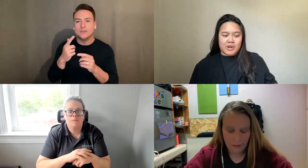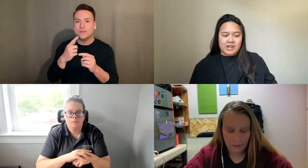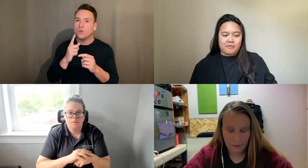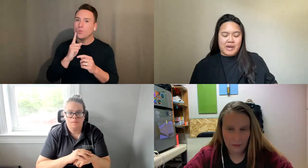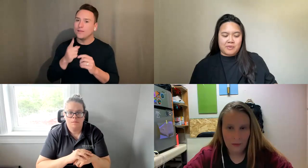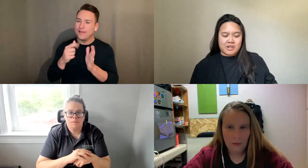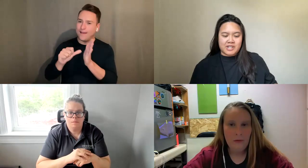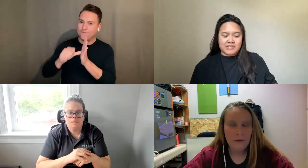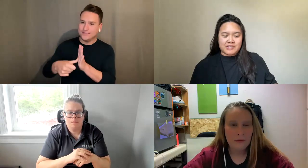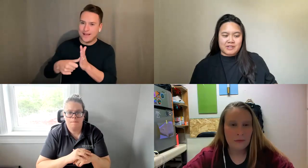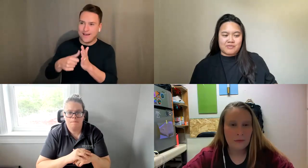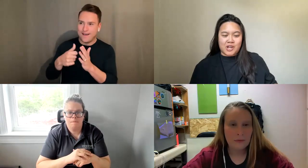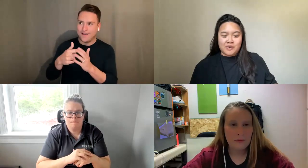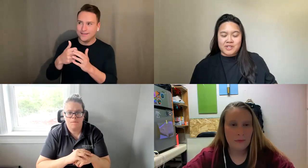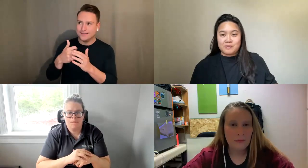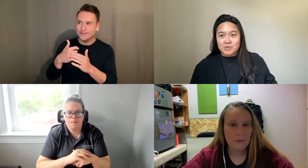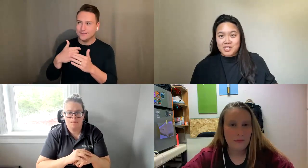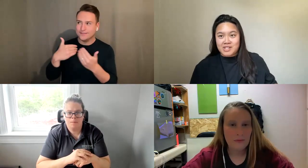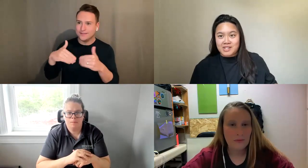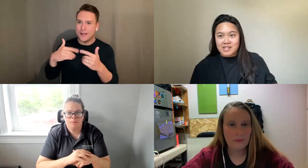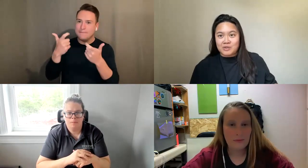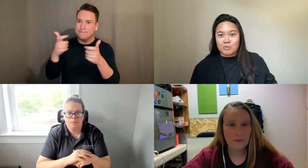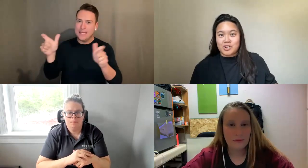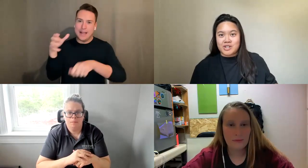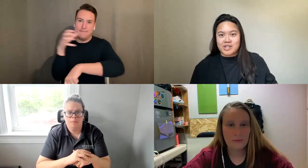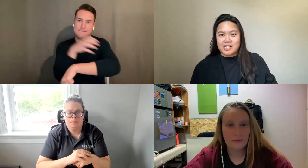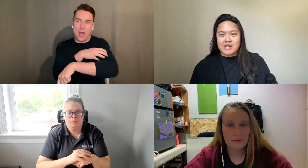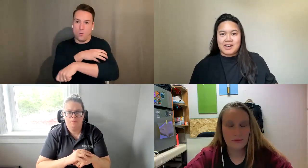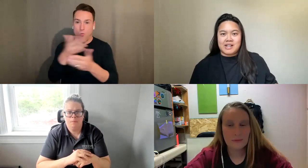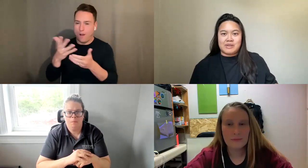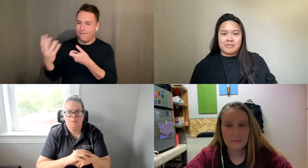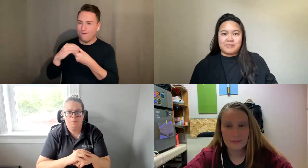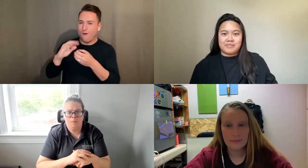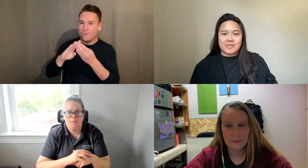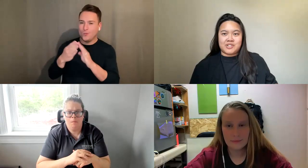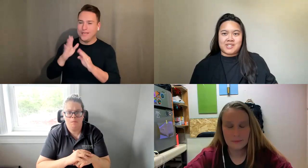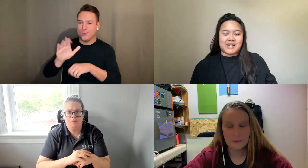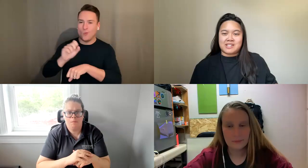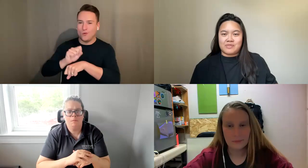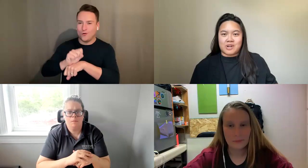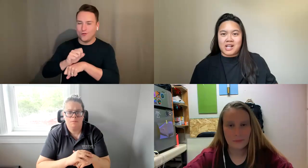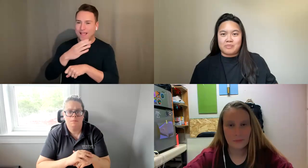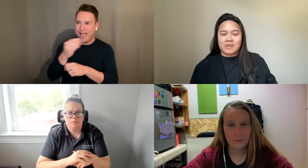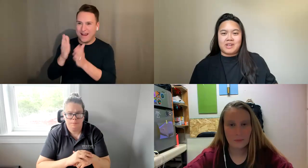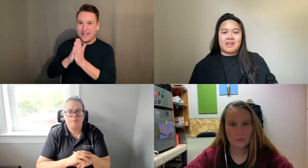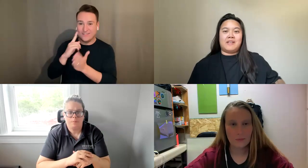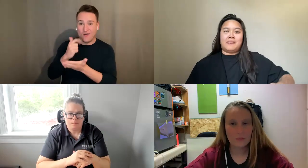great a power it is to involve the community in your work. And just asking for help.